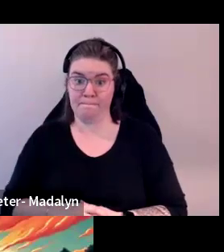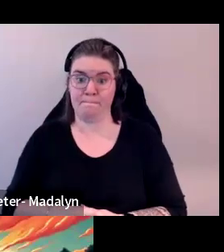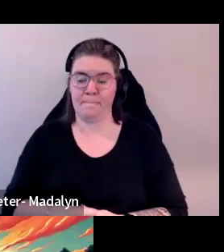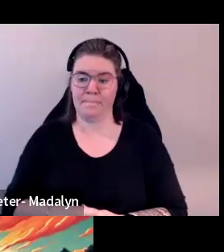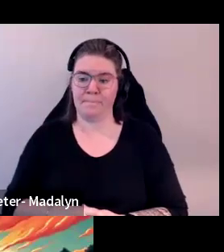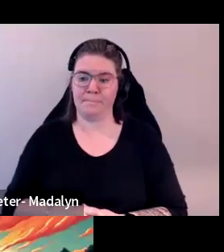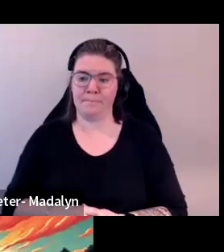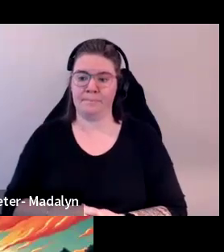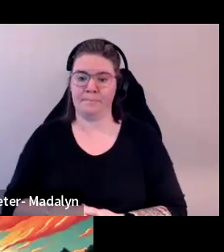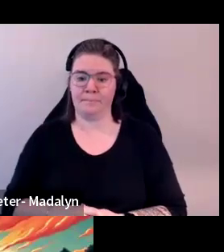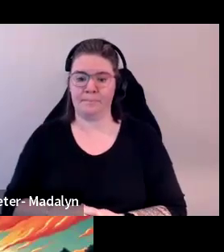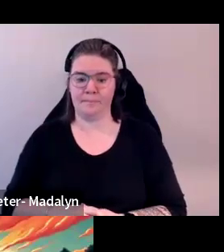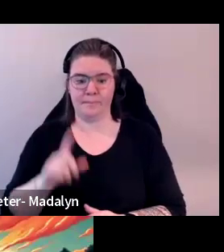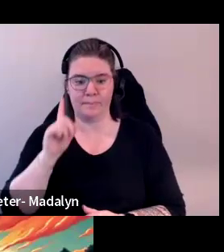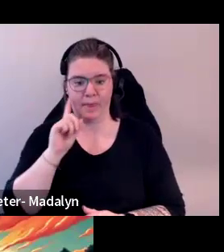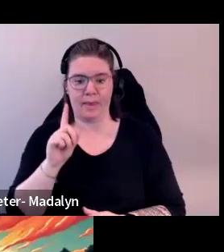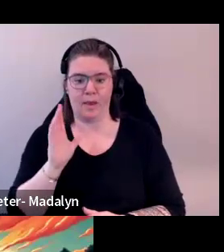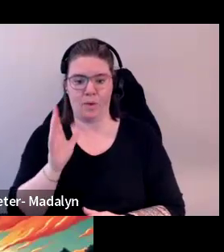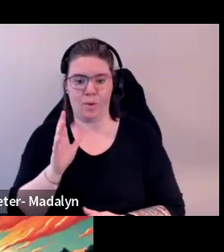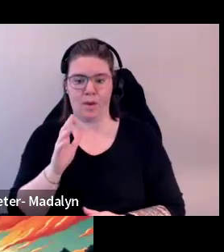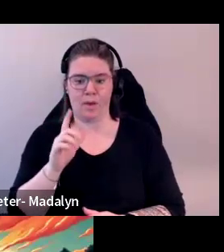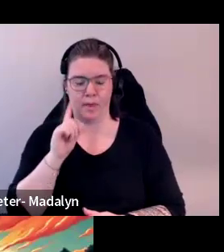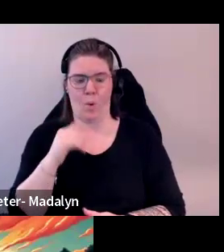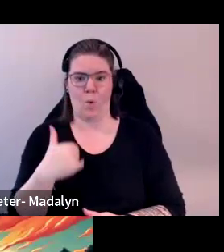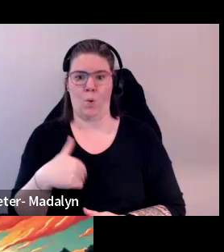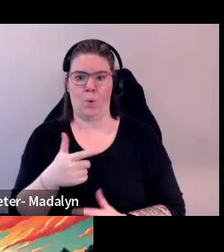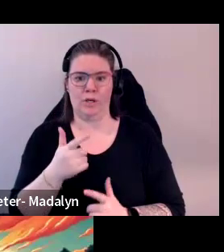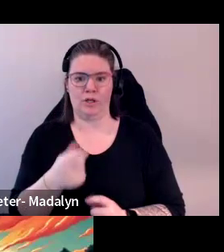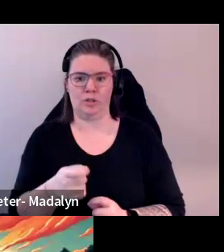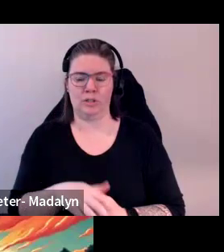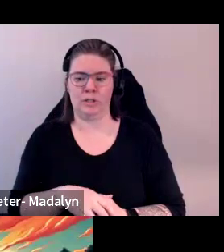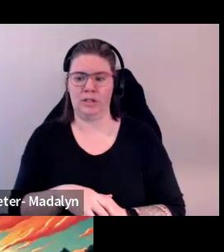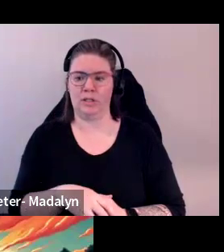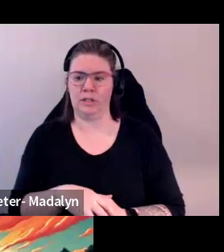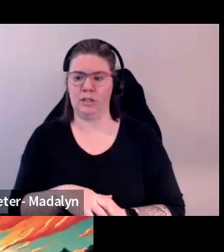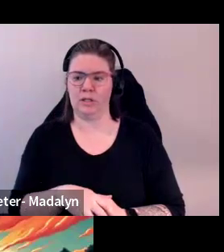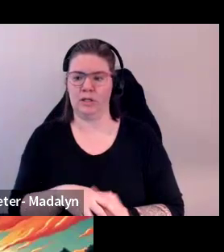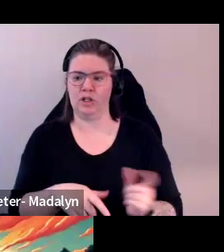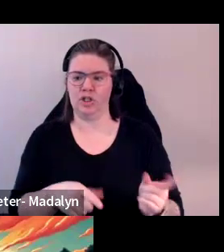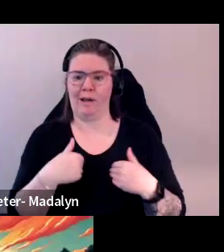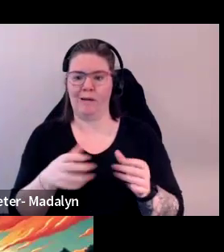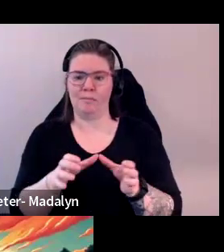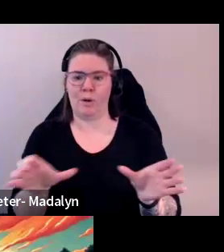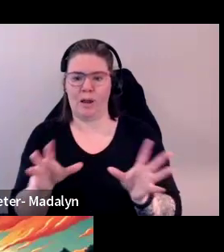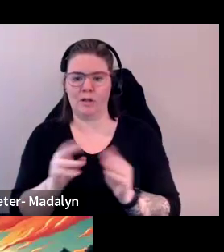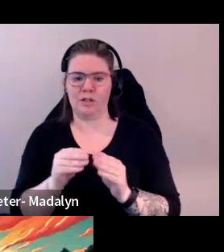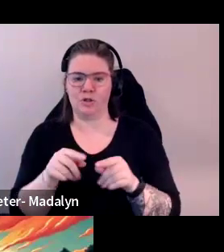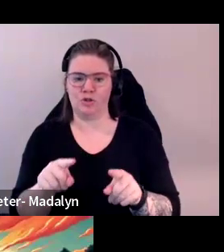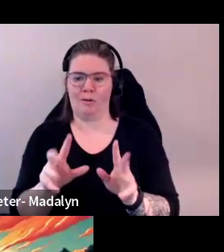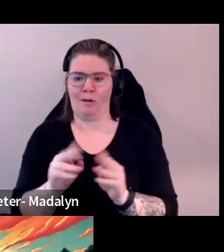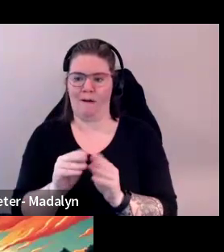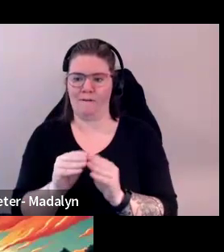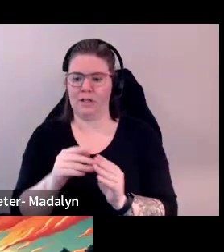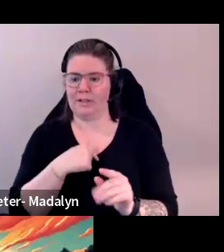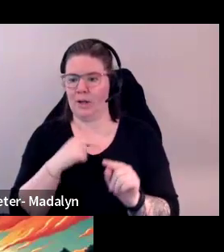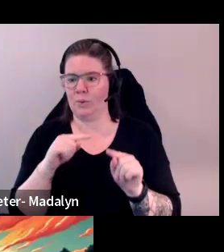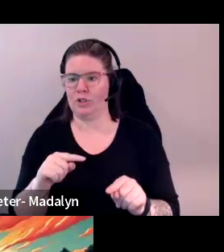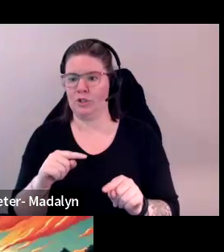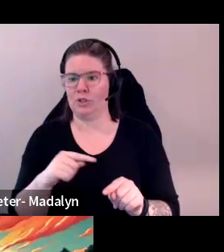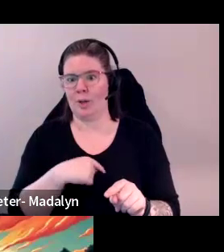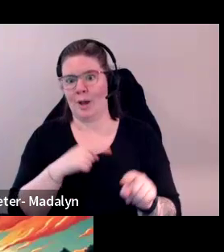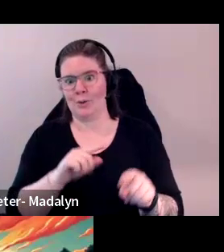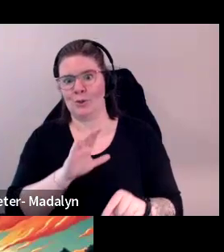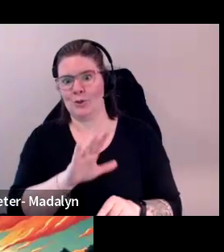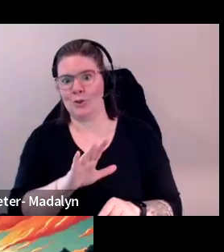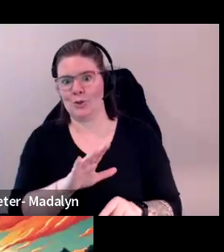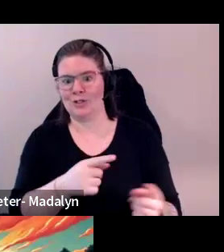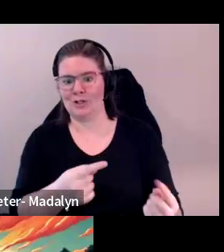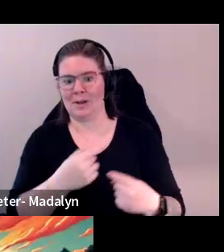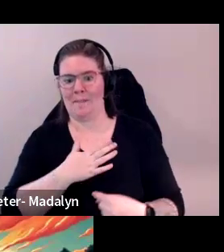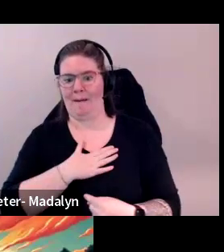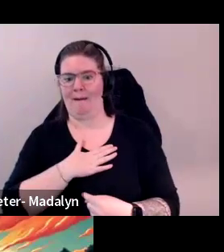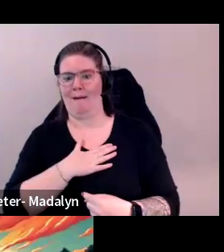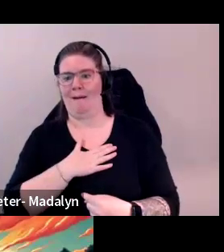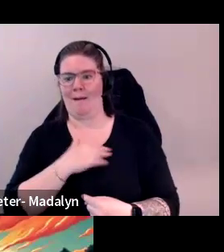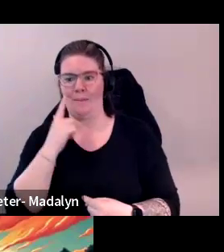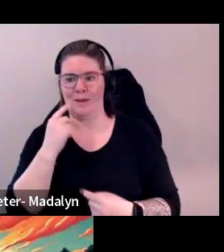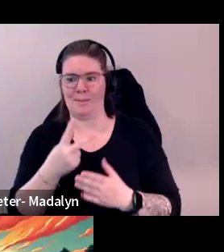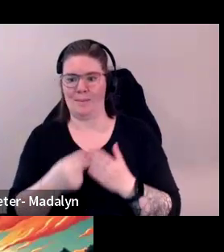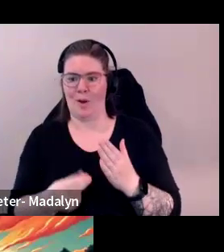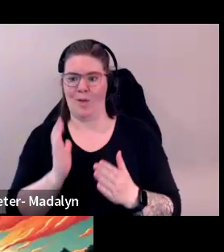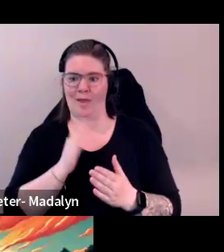Don Posh: and I think you might find that to be quite interesting. She had a breakout session during the conference I attended, and I went to hers, and she went to mine because both of ours were on advocacy.